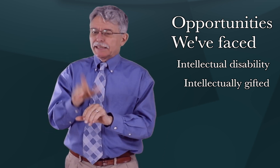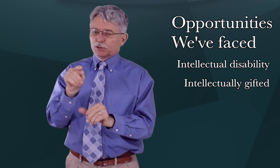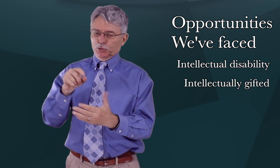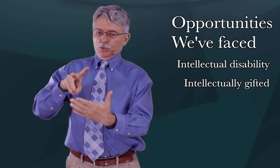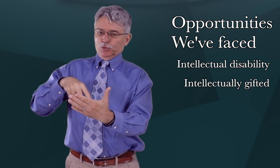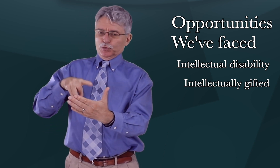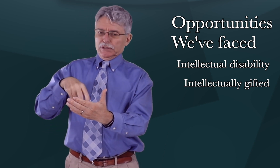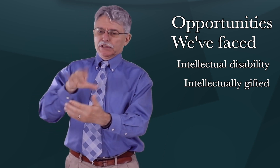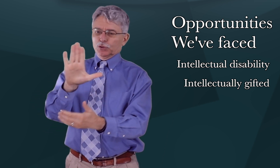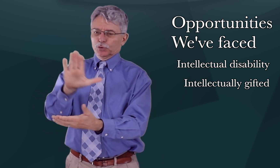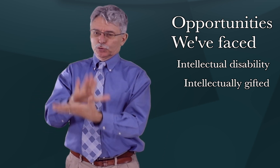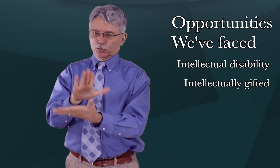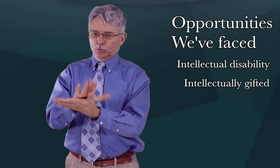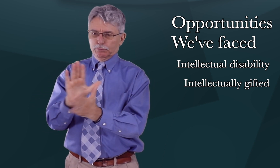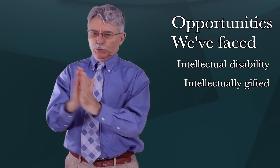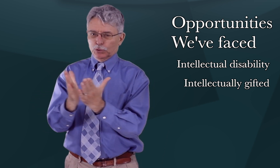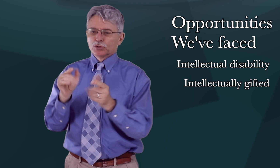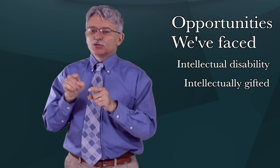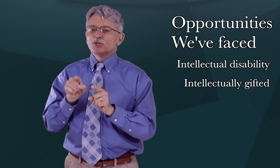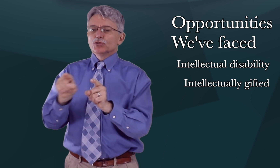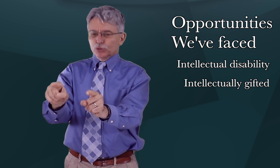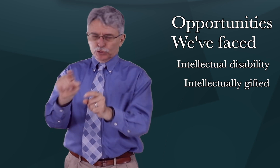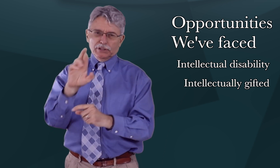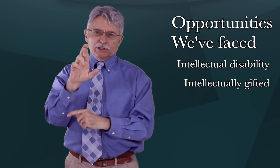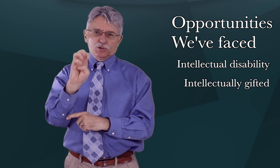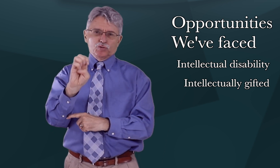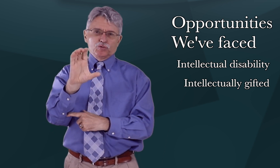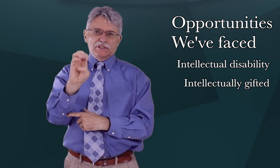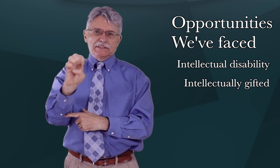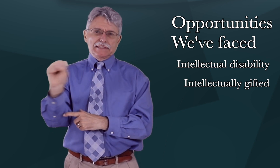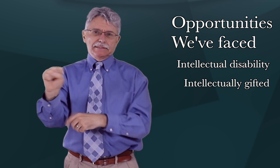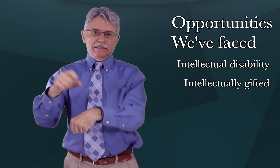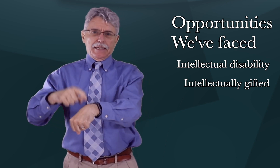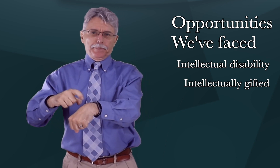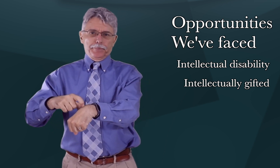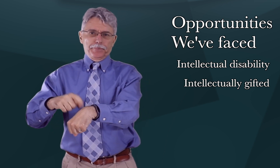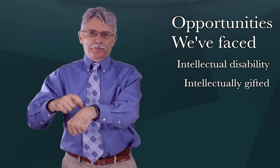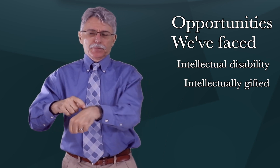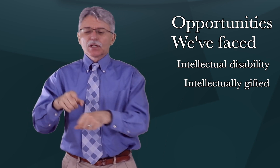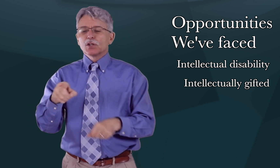You must pretend to be reading your schoolbook during recess time.